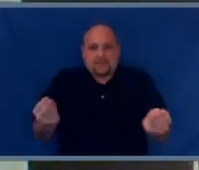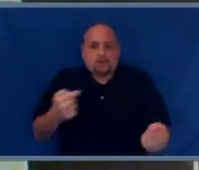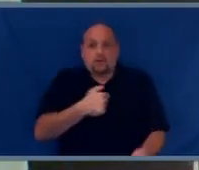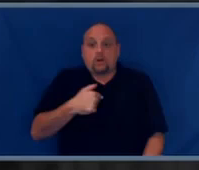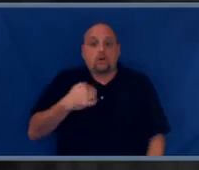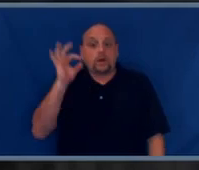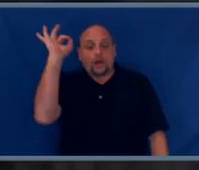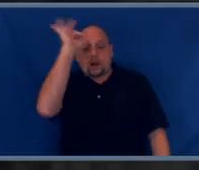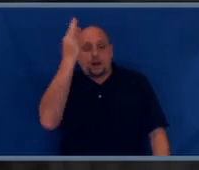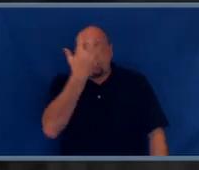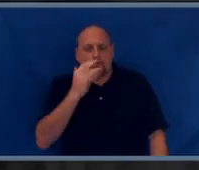WE DID NOT KNOW WHAT IT WAS